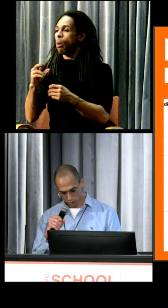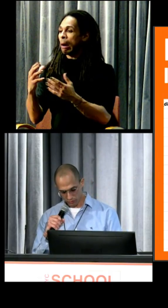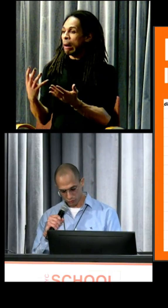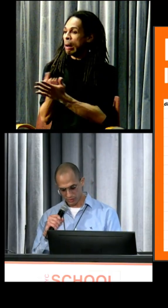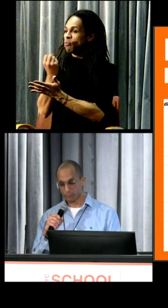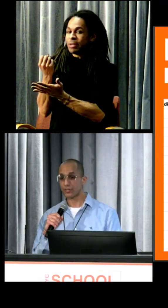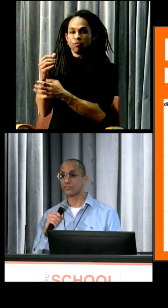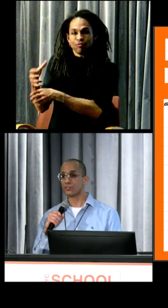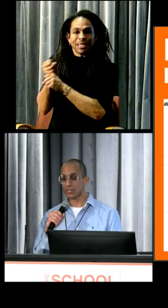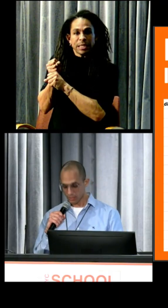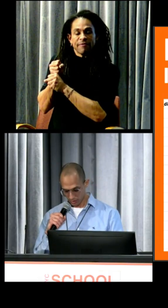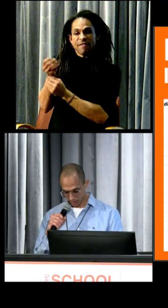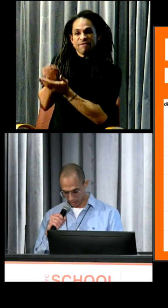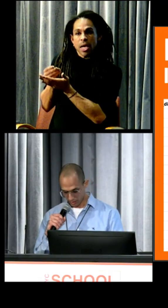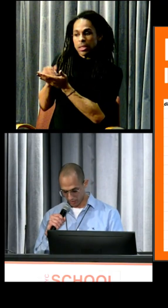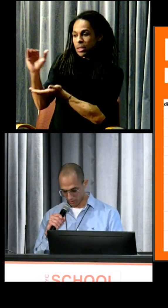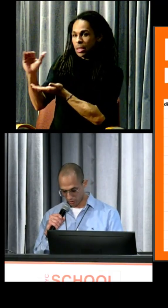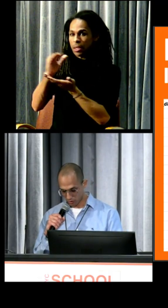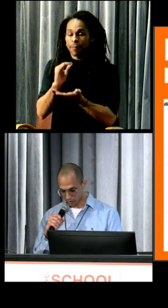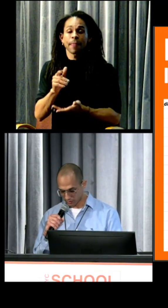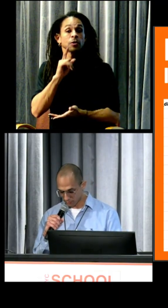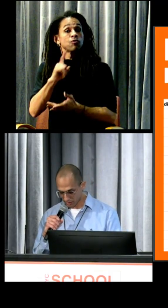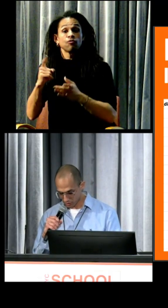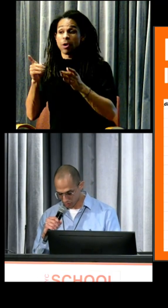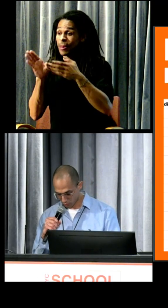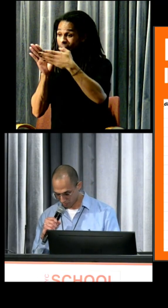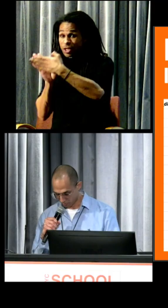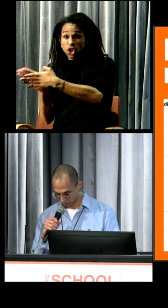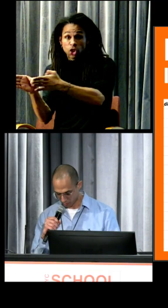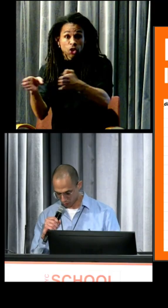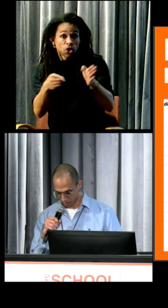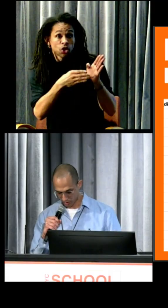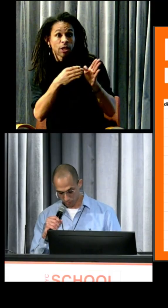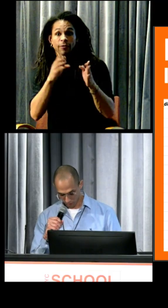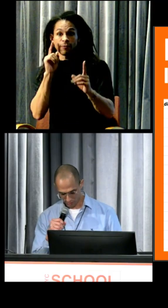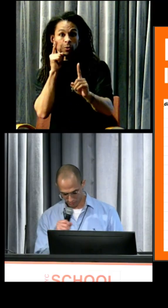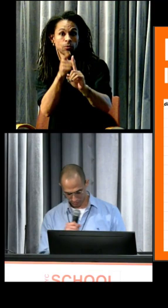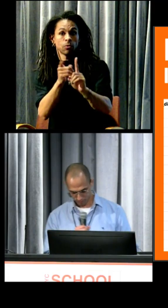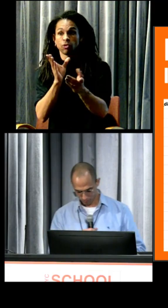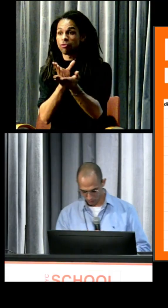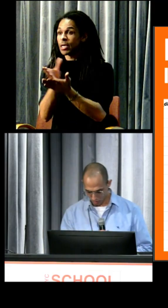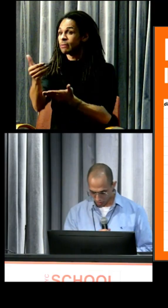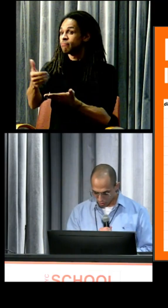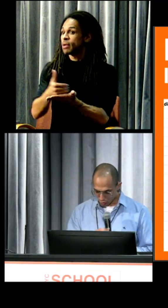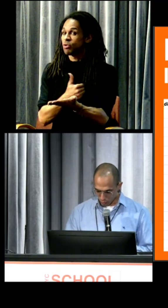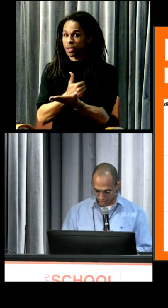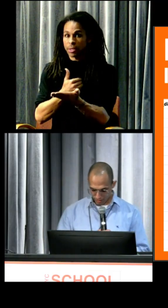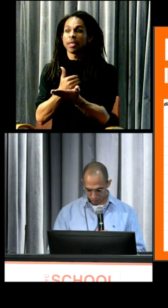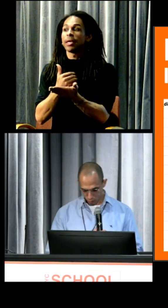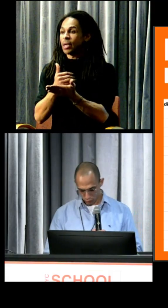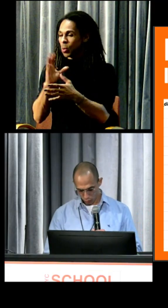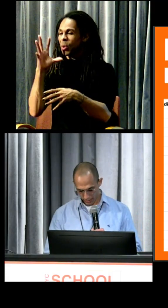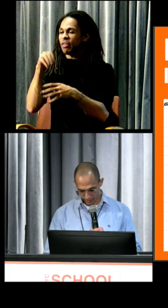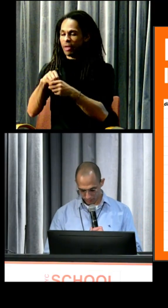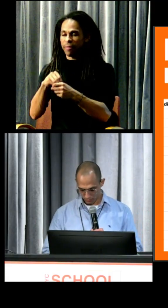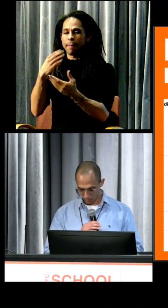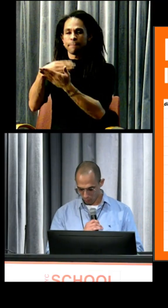neighborhoods aren't actually represented in those data sets. So for example, I'm thinking about like the east side of the Bronx that doesn't have any city bikes.